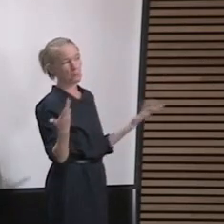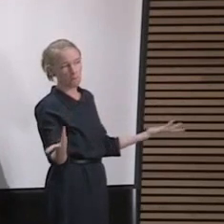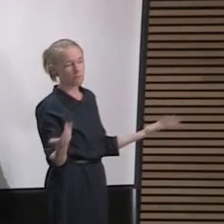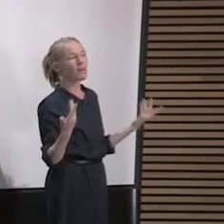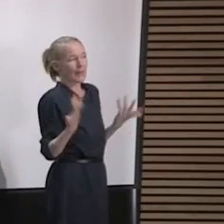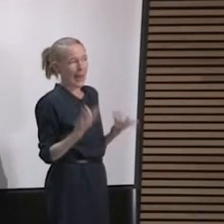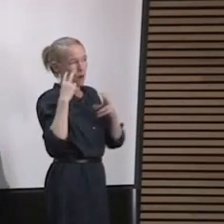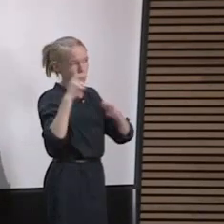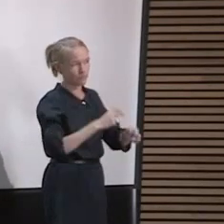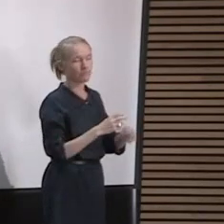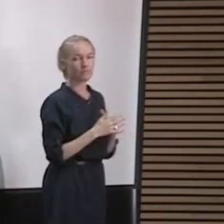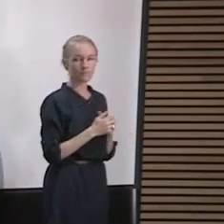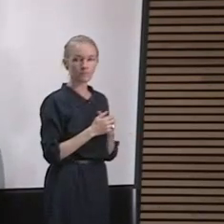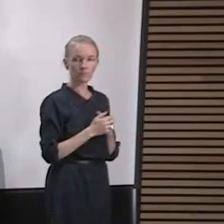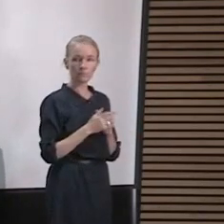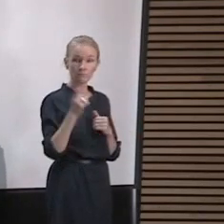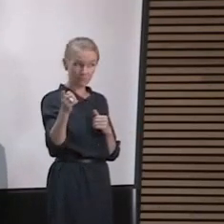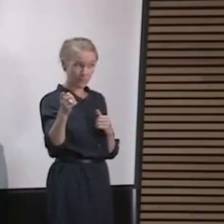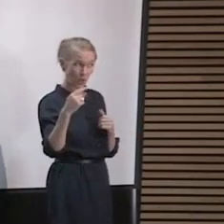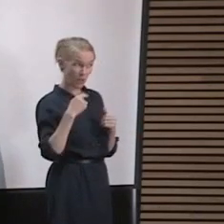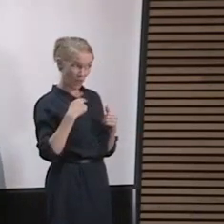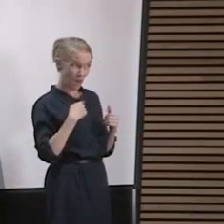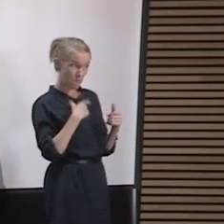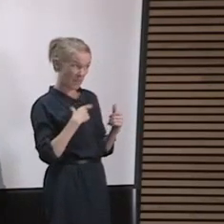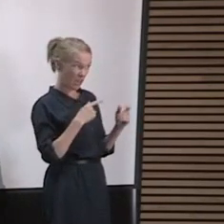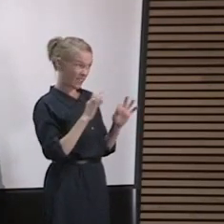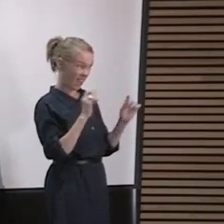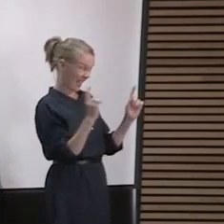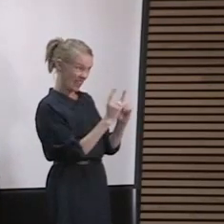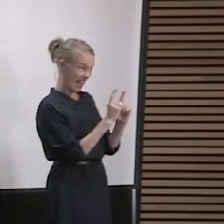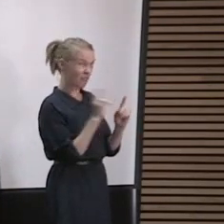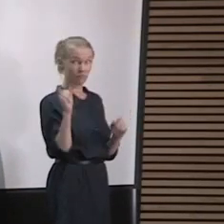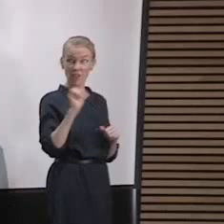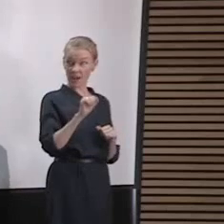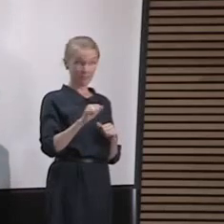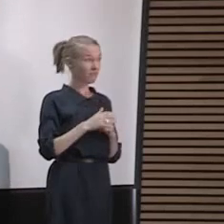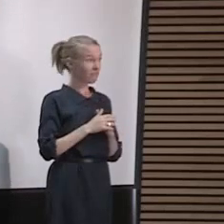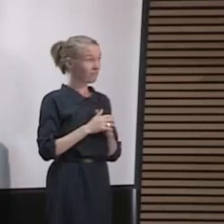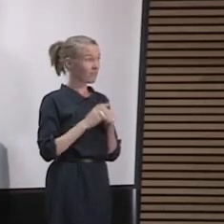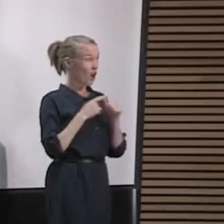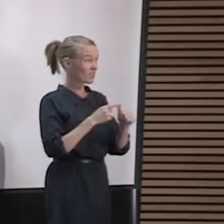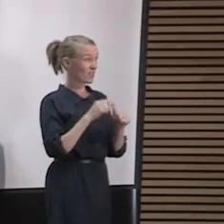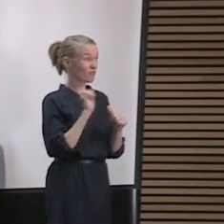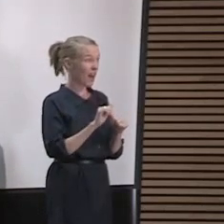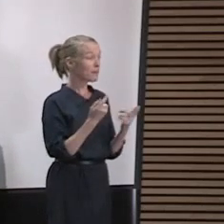know so far. So we're now testing, using both... And because there wasn't physical contact, was there?